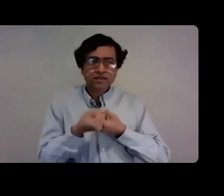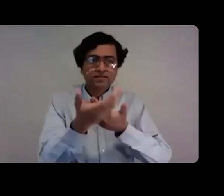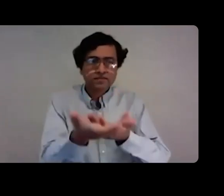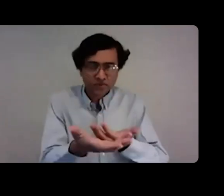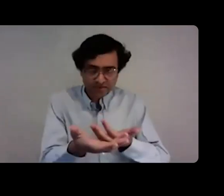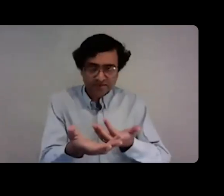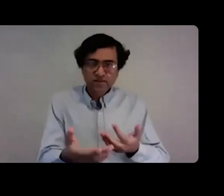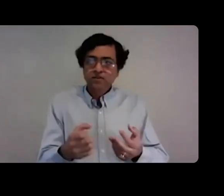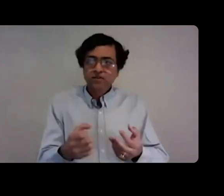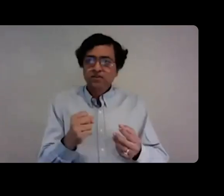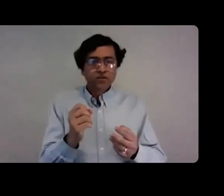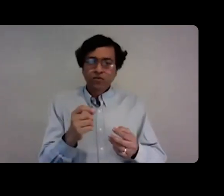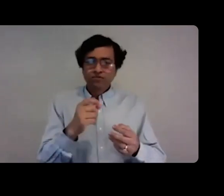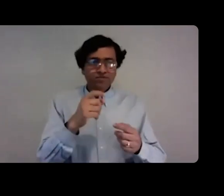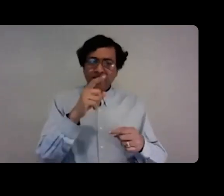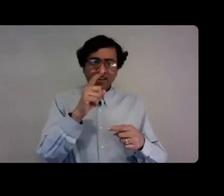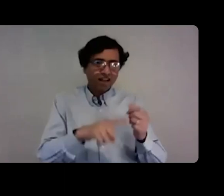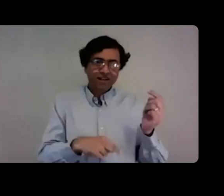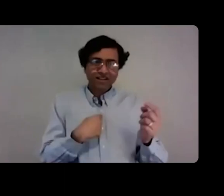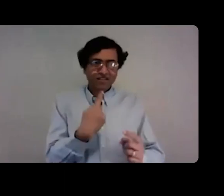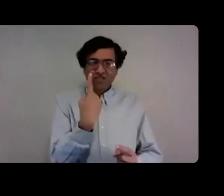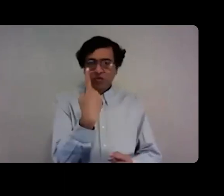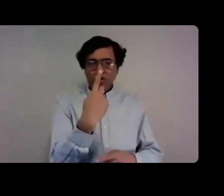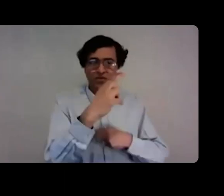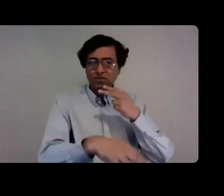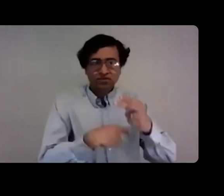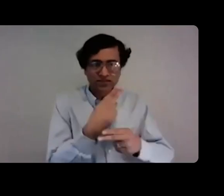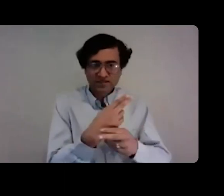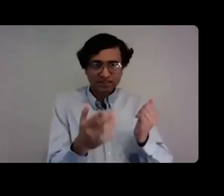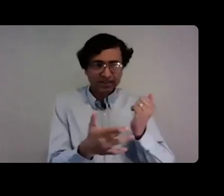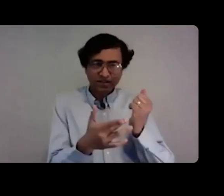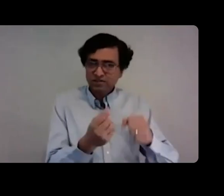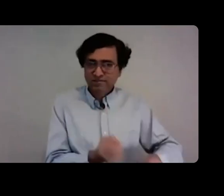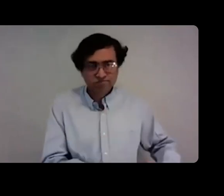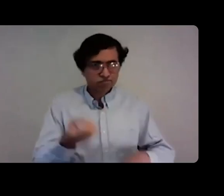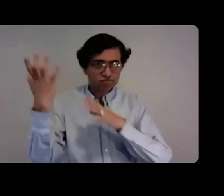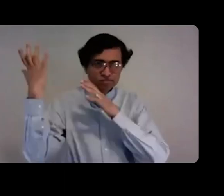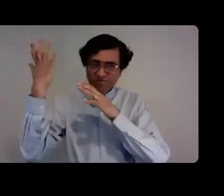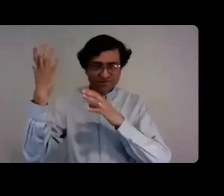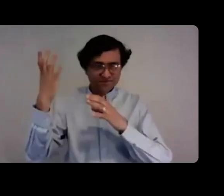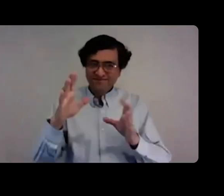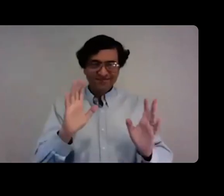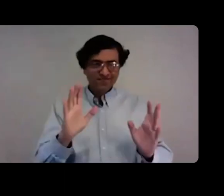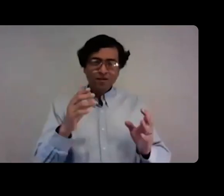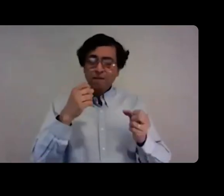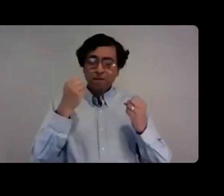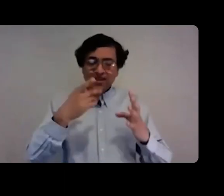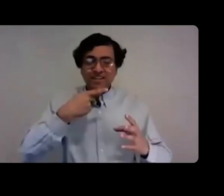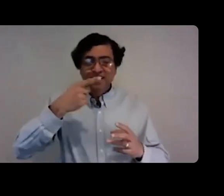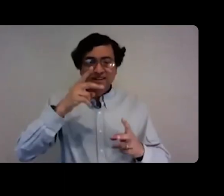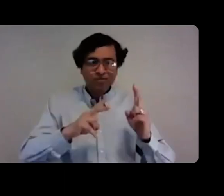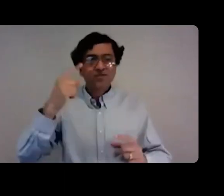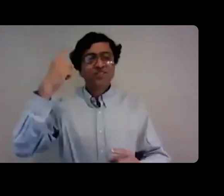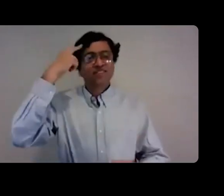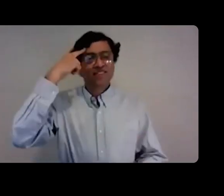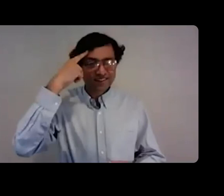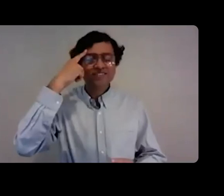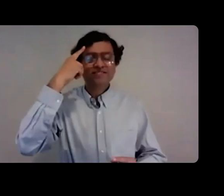decibel loss we have total diversity of needs. So there's no one-size-fits-all approach that will work.